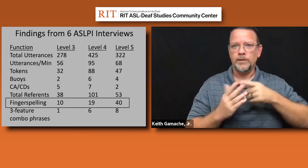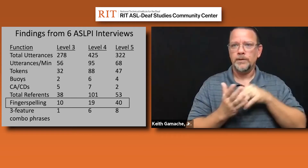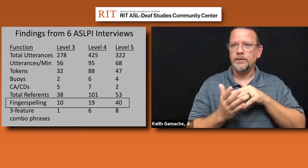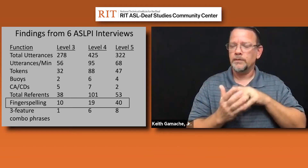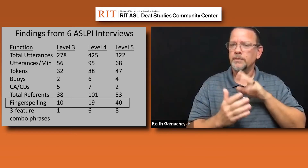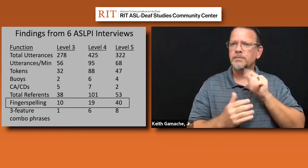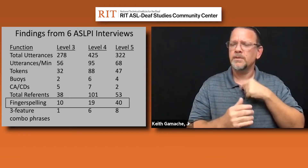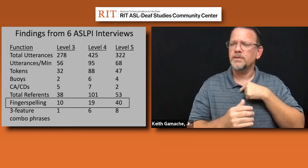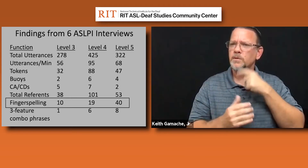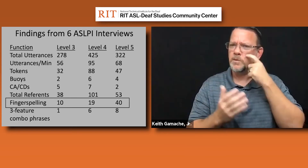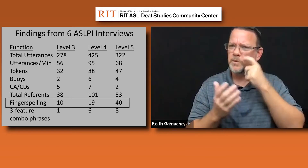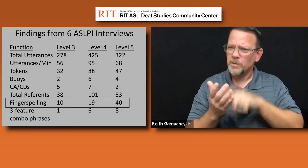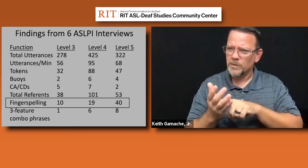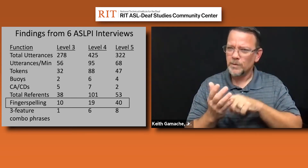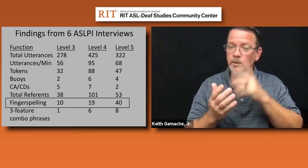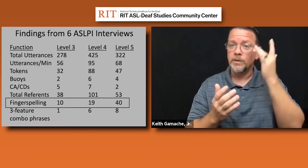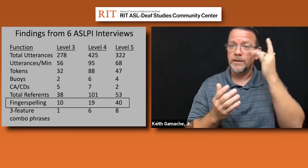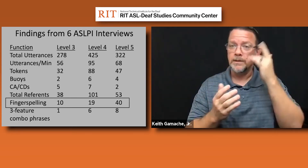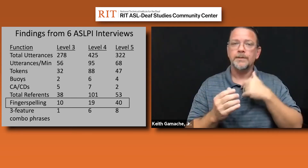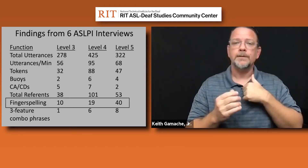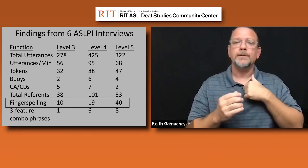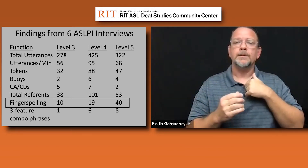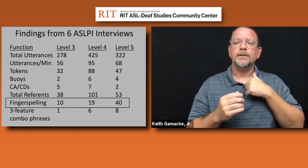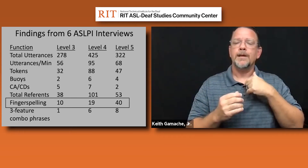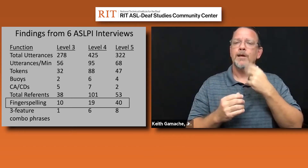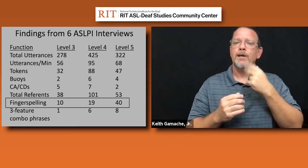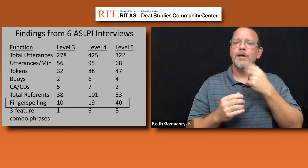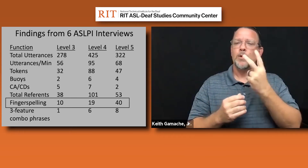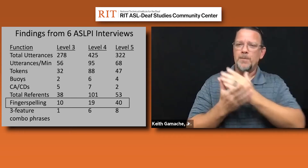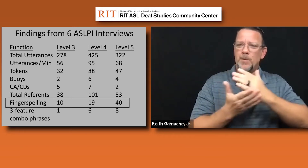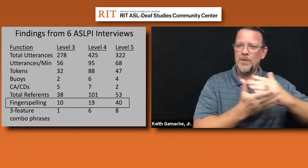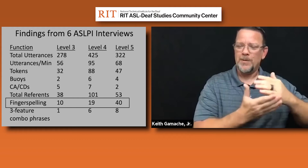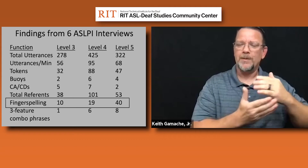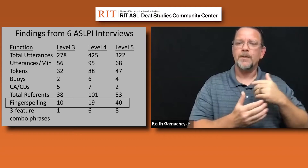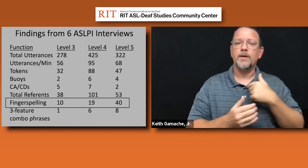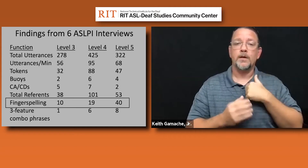but I discovered this along the way in my research and broke it down into two parts,